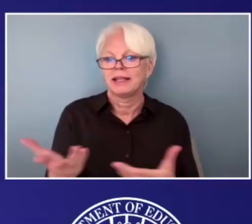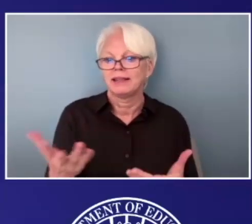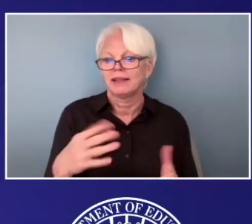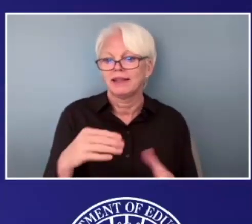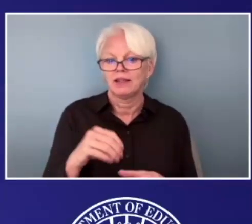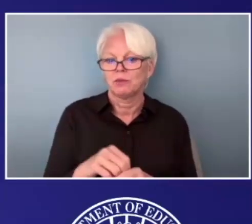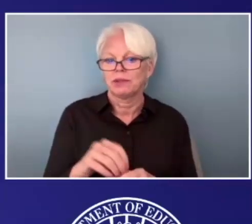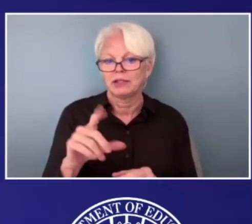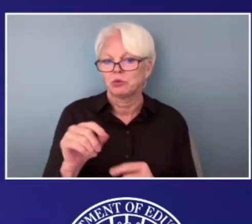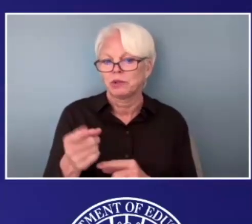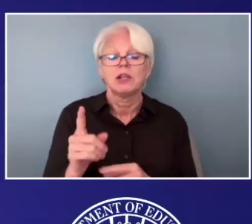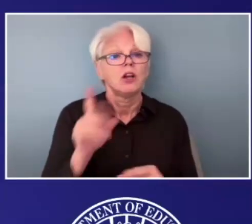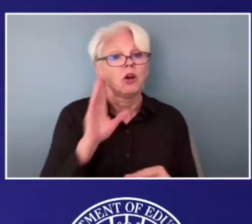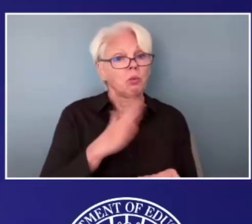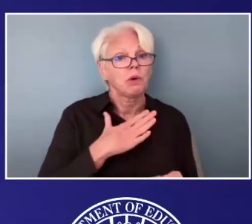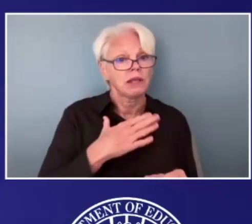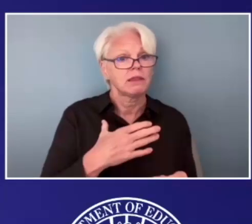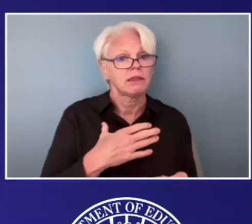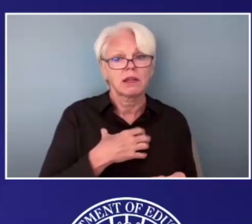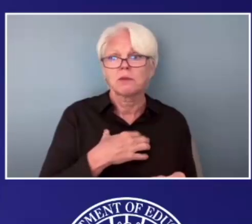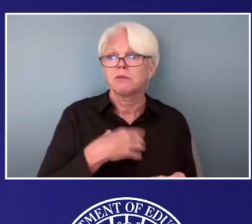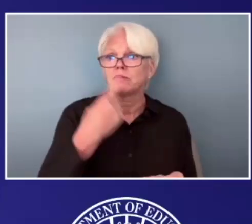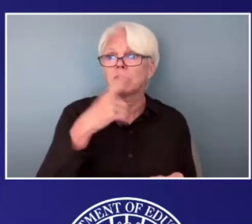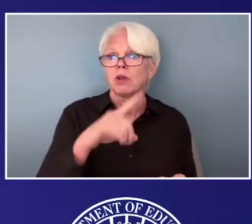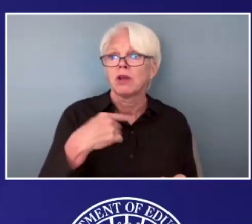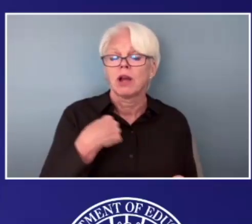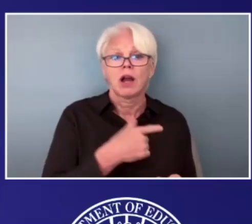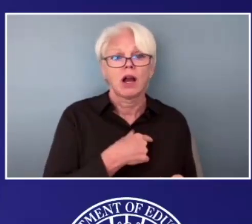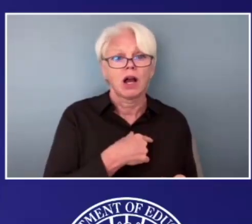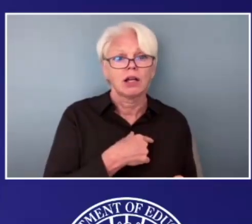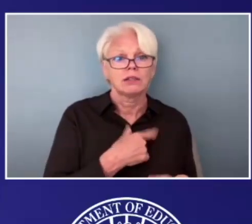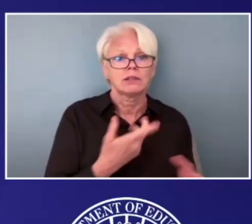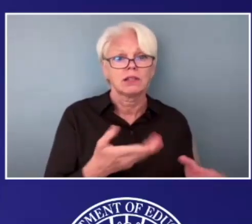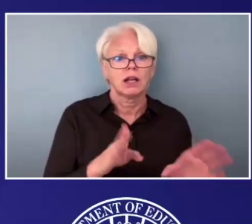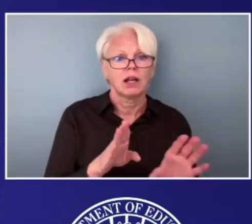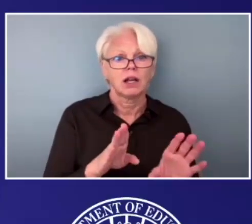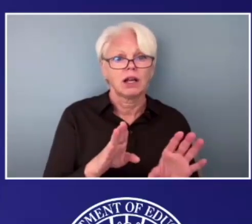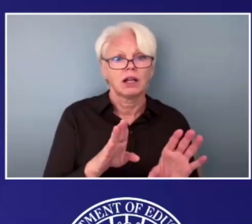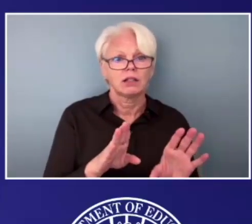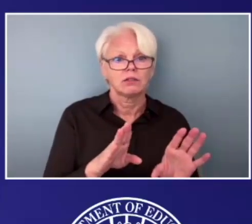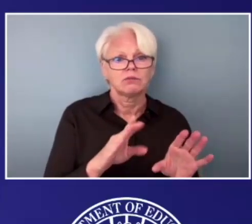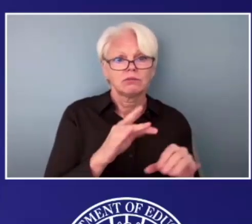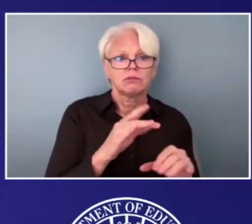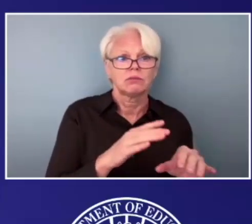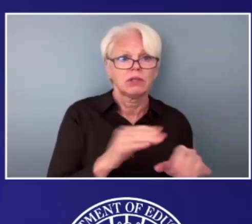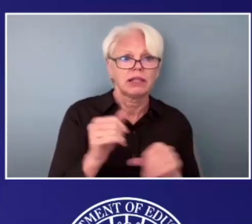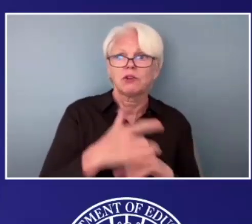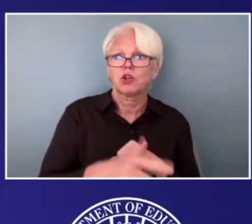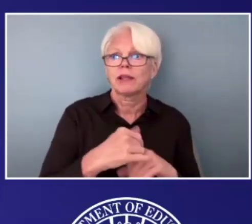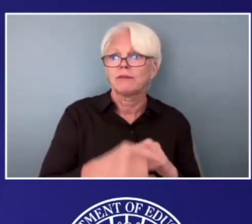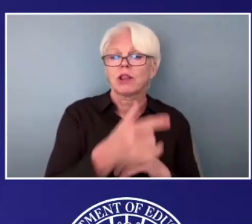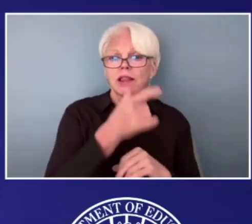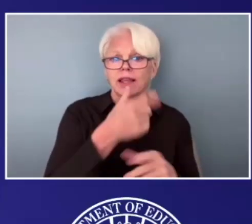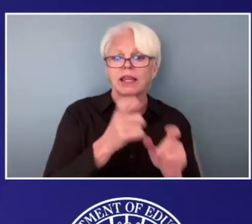Would the committee be opposed to us adjourning a little early for lunch so that it would give us additional time to make